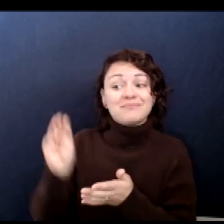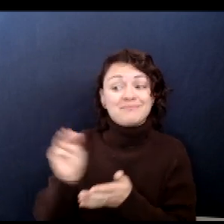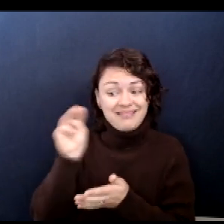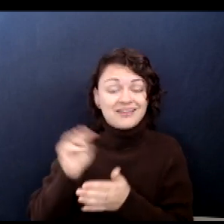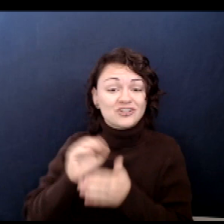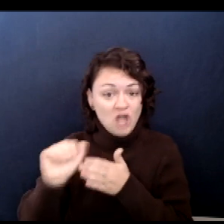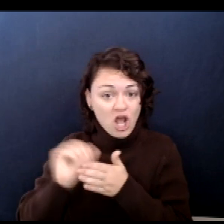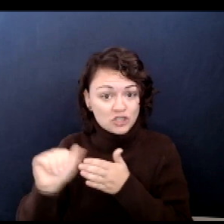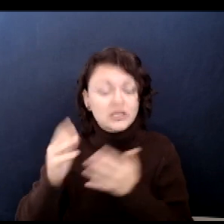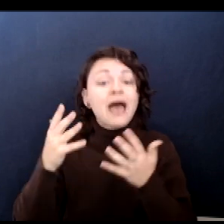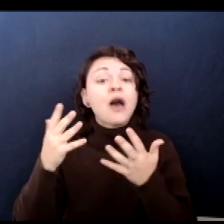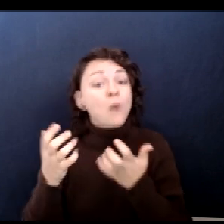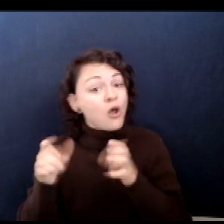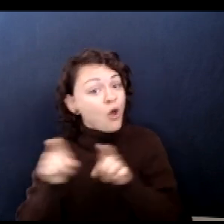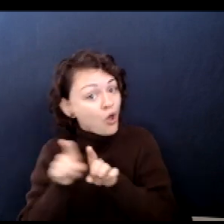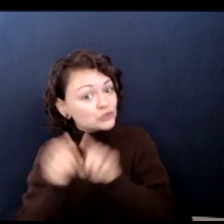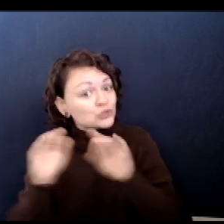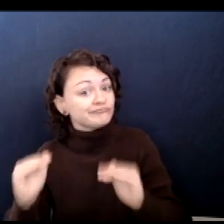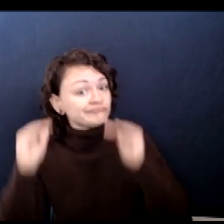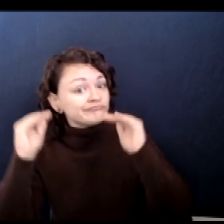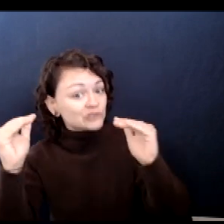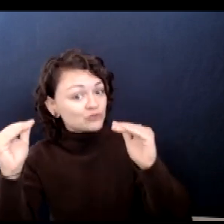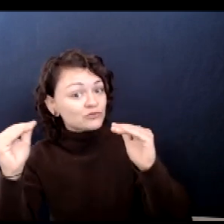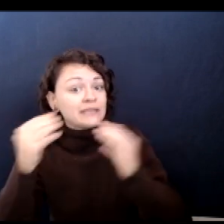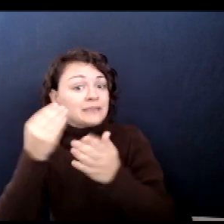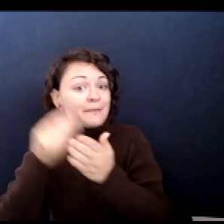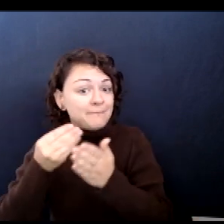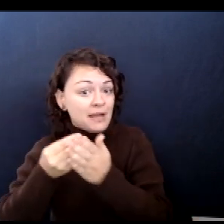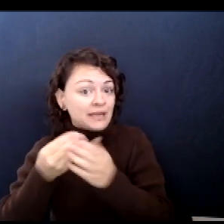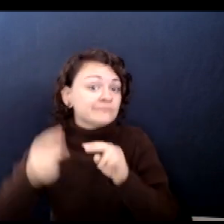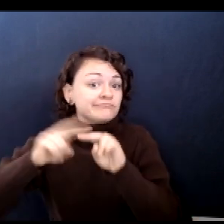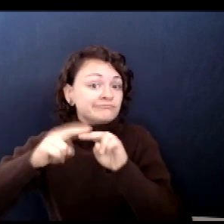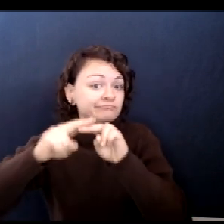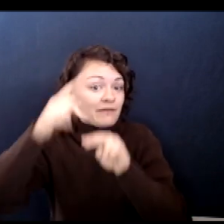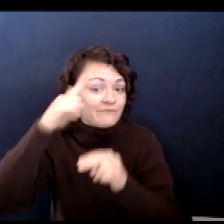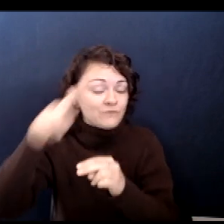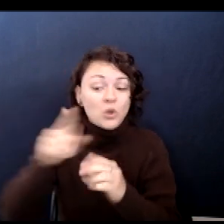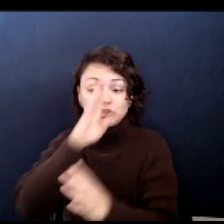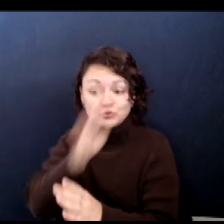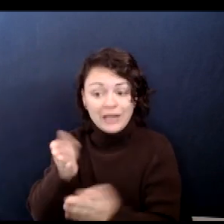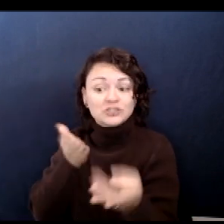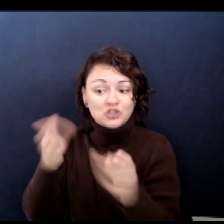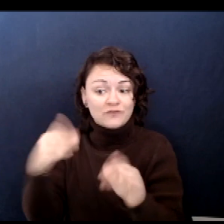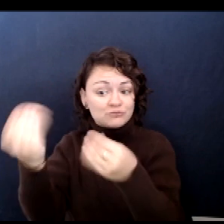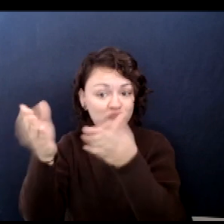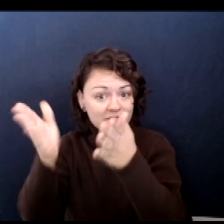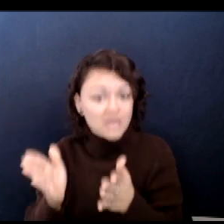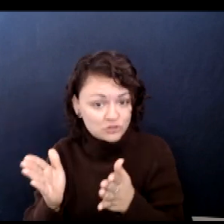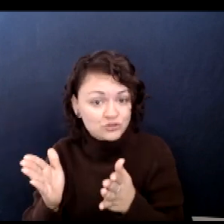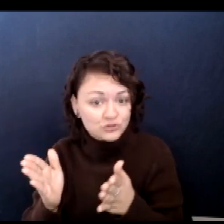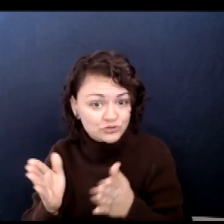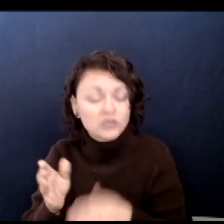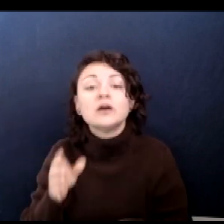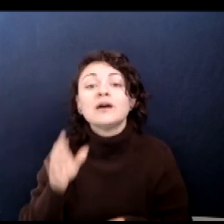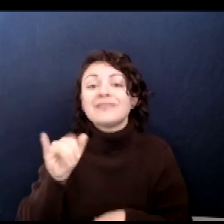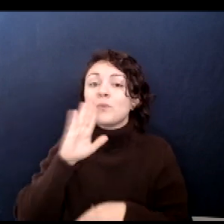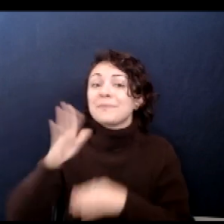the pay for direct service providers. And that pay would have been a minimum $18 an hour.